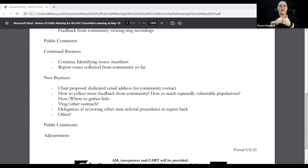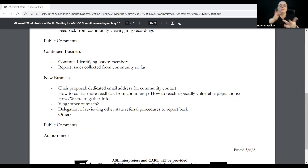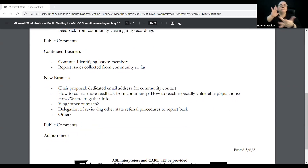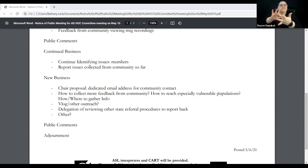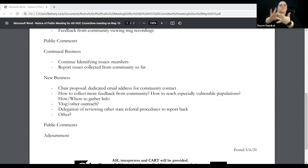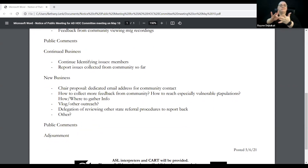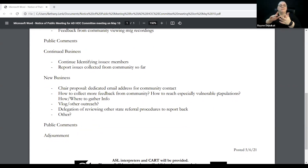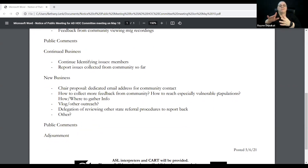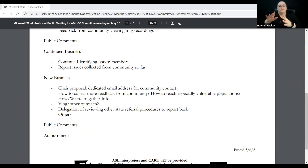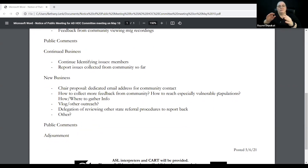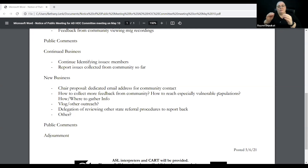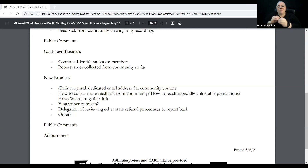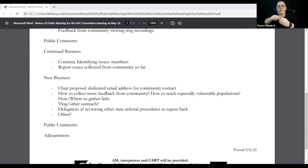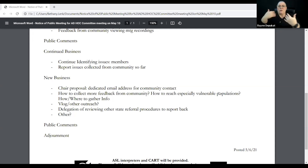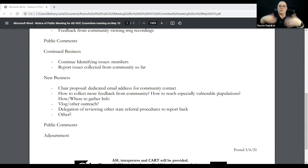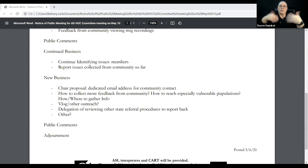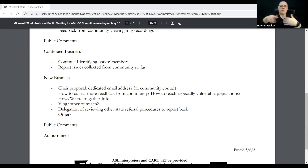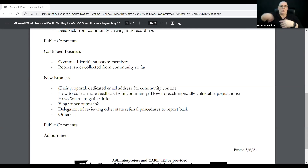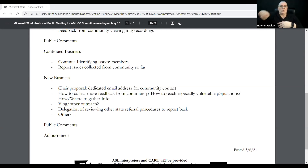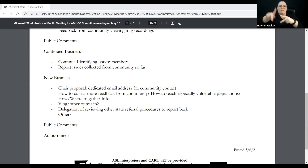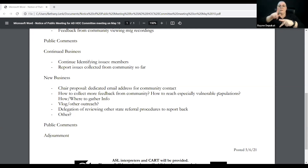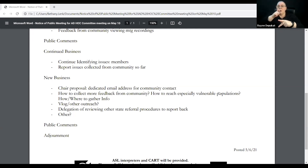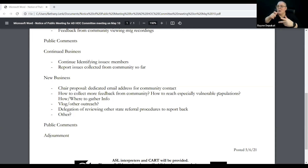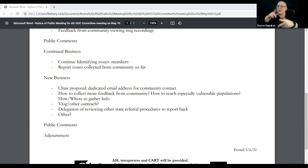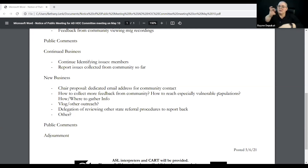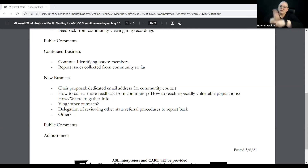How are we going to collect more feedback from the community.